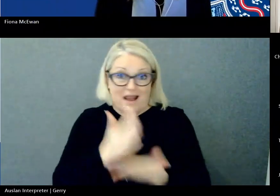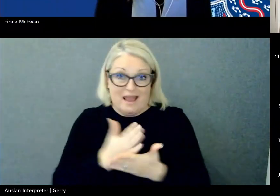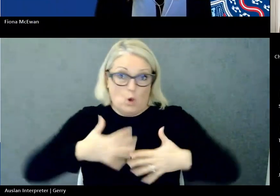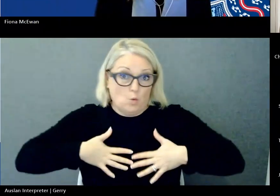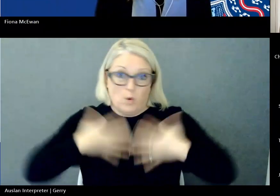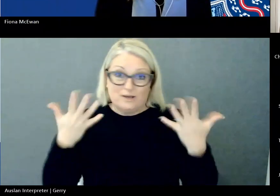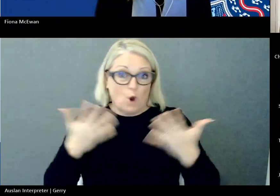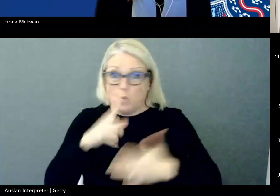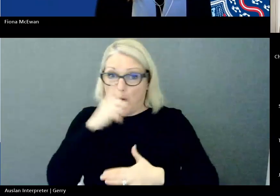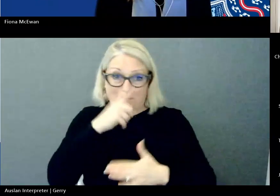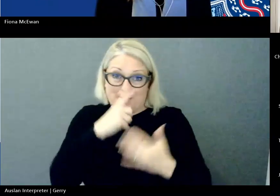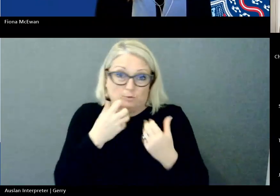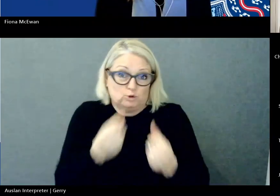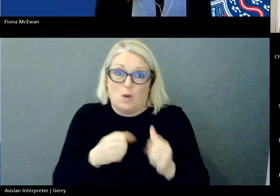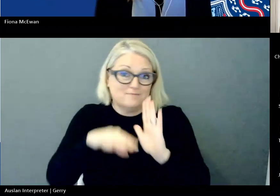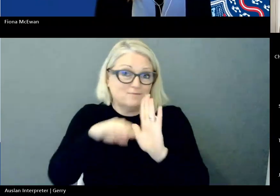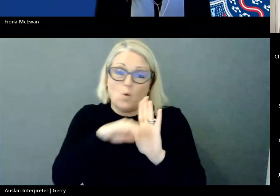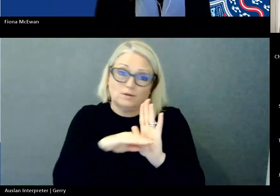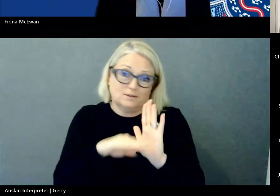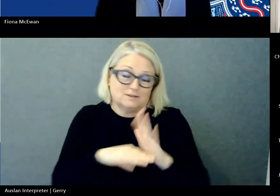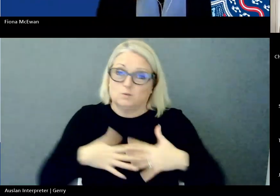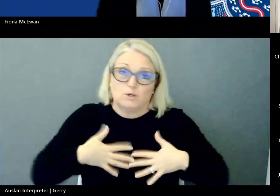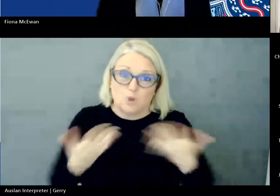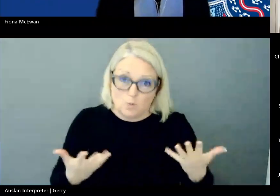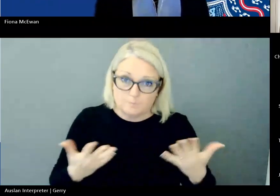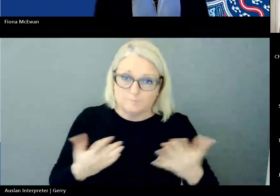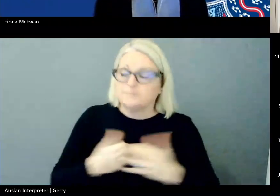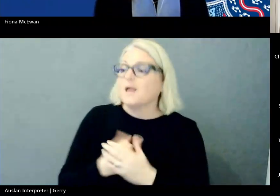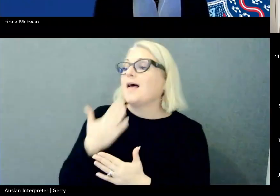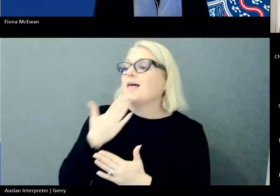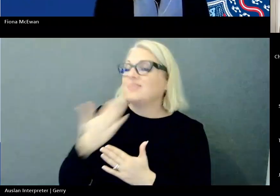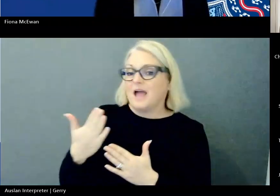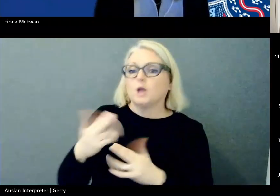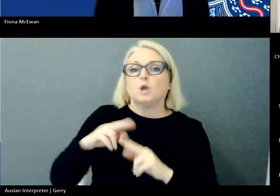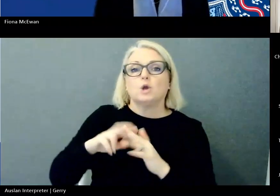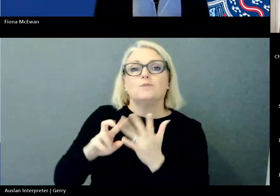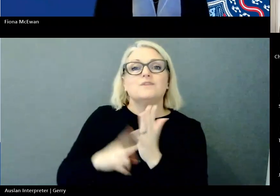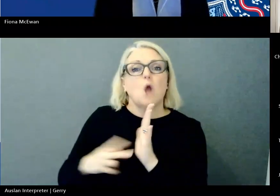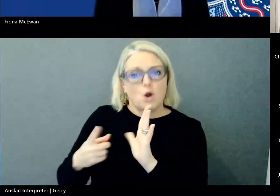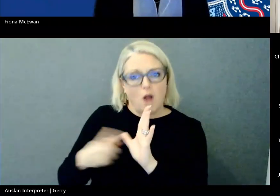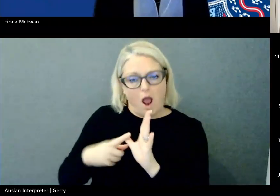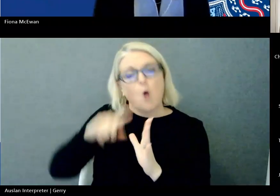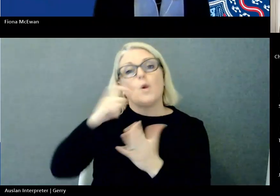We'll make sure we share some of those resources that you've developed and the ones that are under development on our webpage,